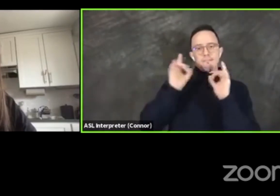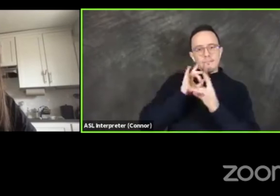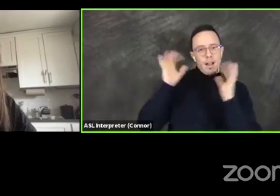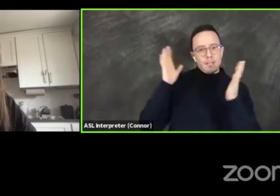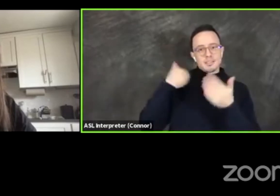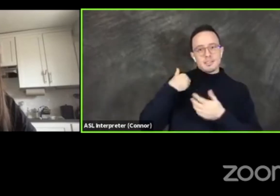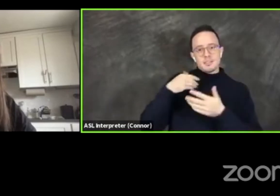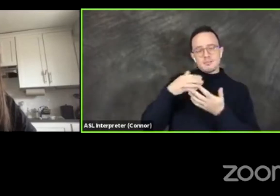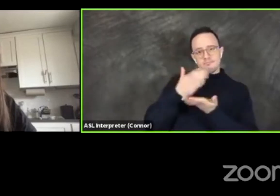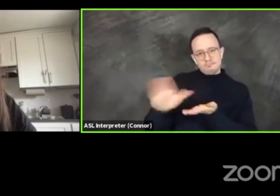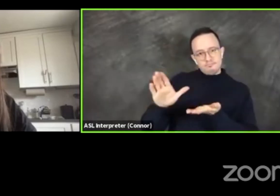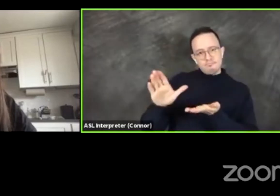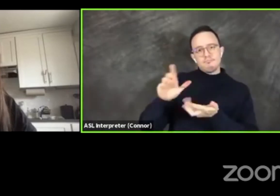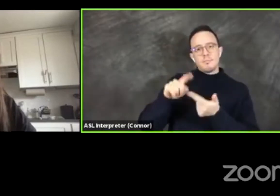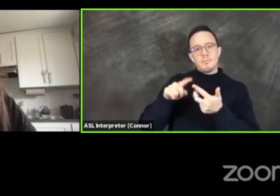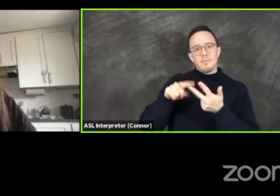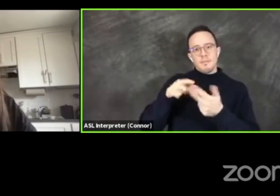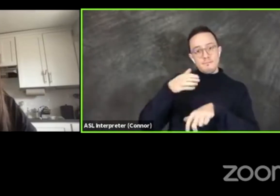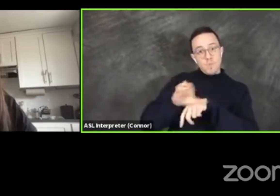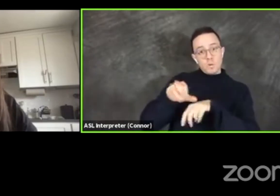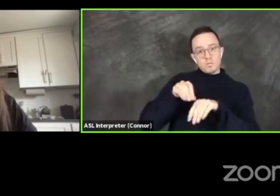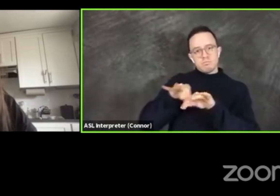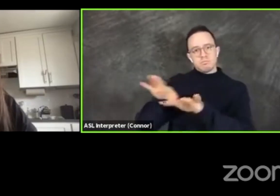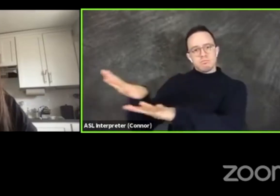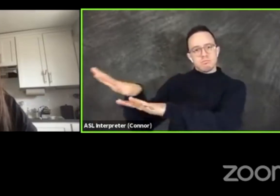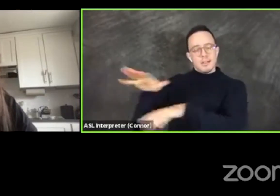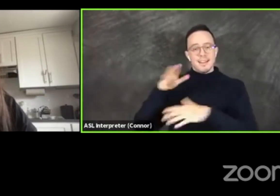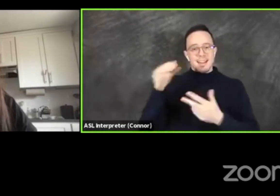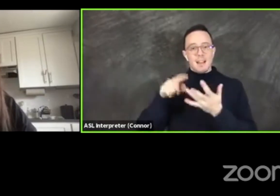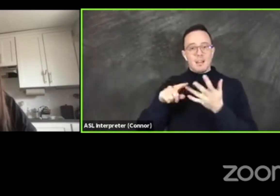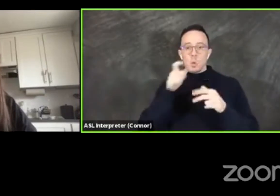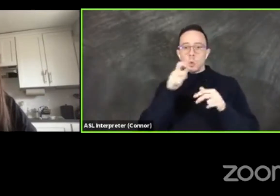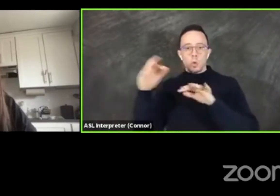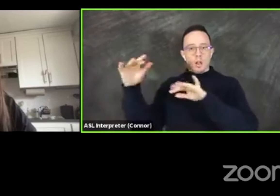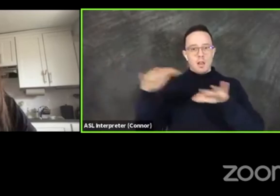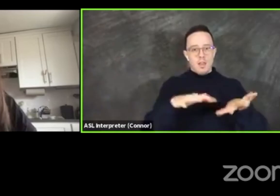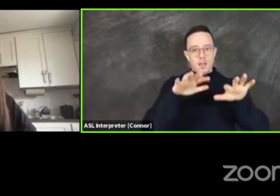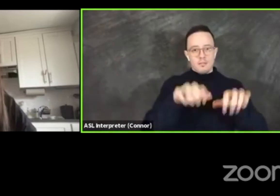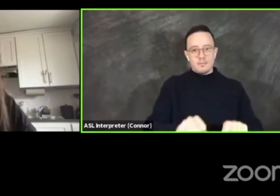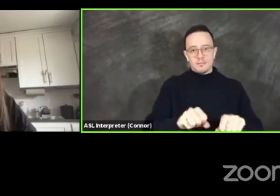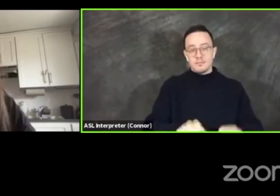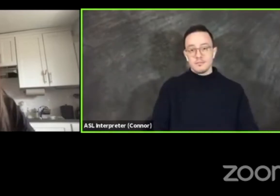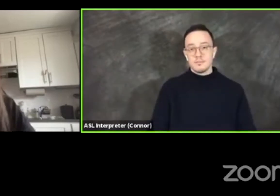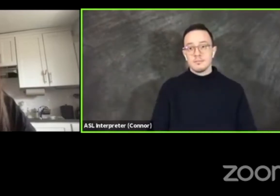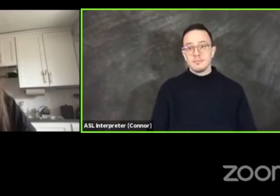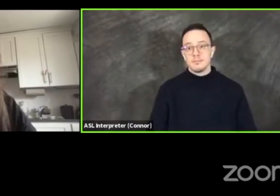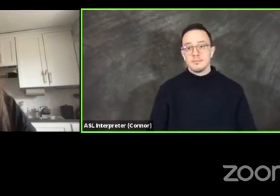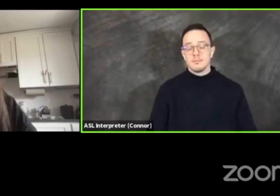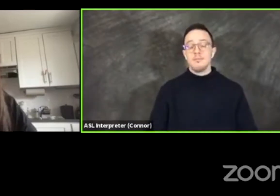AND SETTLEMENT HERE; AS WELL AS THE CENTURIES OF RESILIENCE AND LEADERSHIP ON